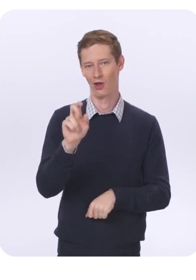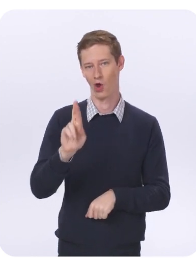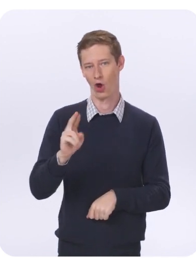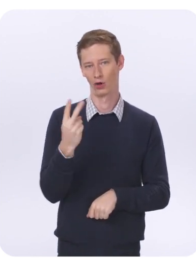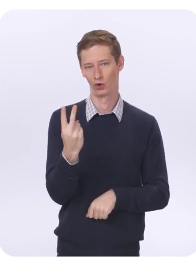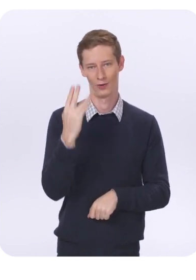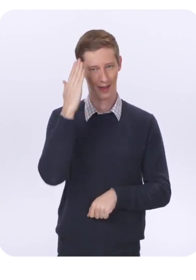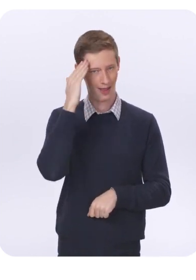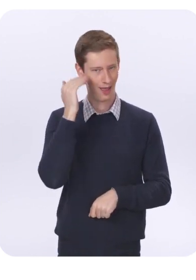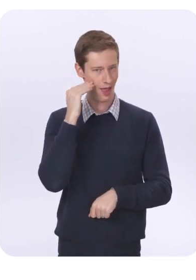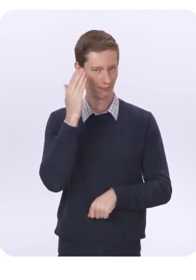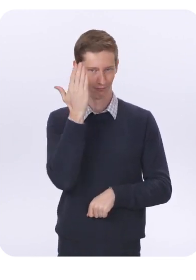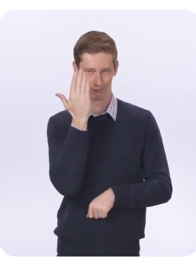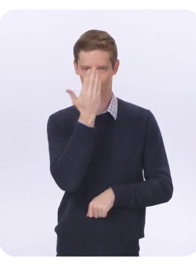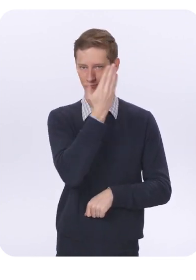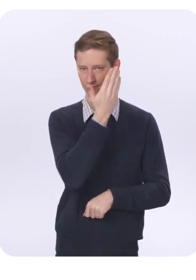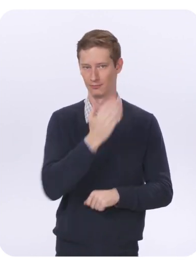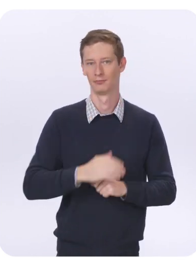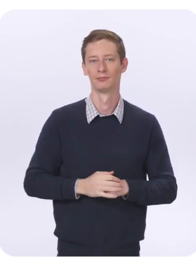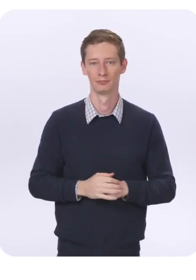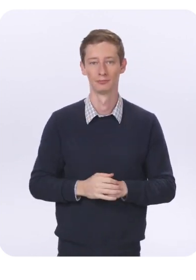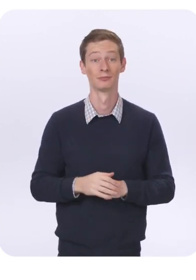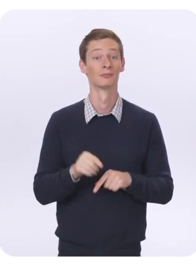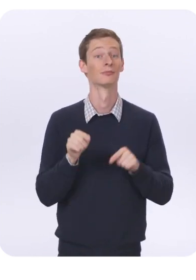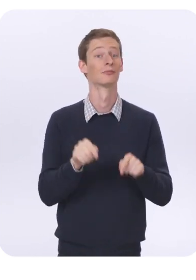This is done with a very minimal cost in the composition pass.